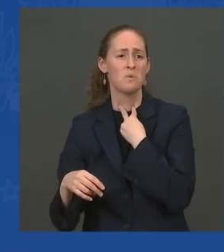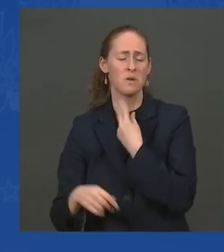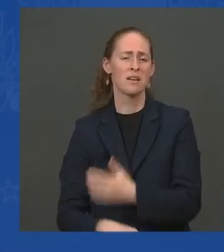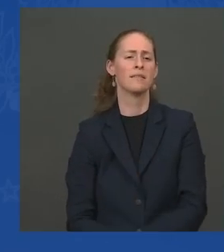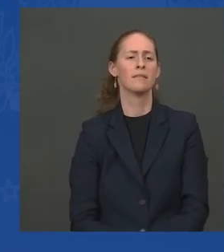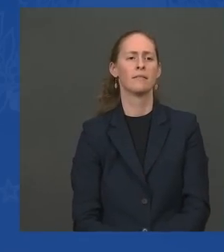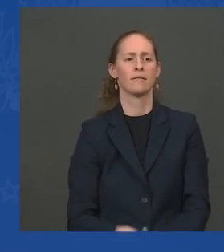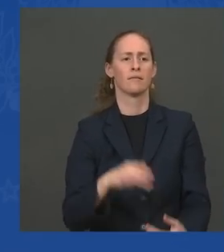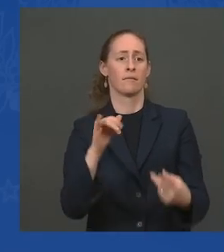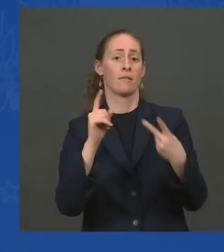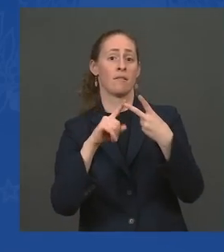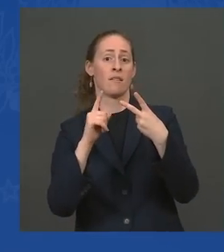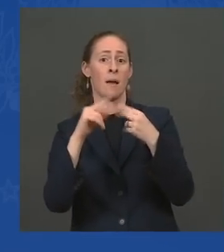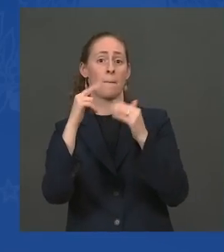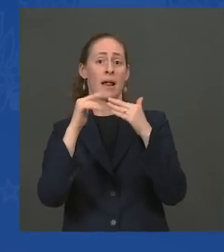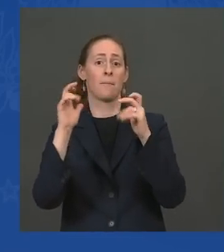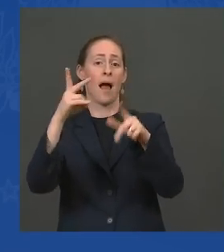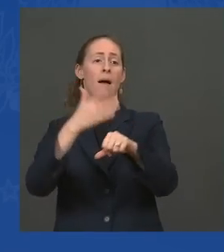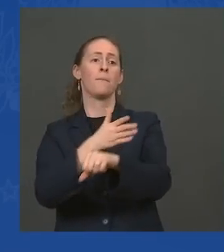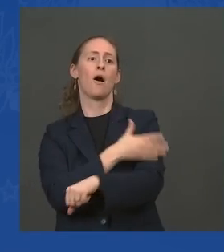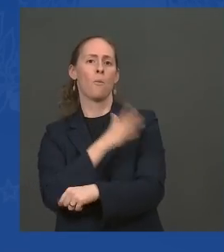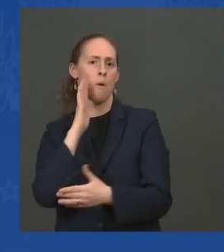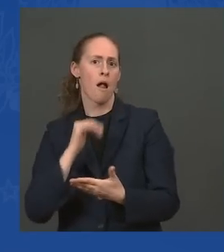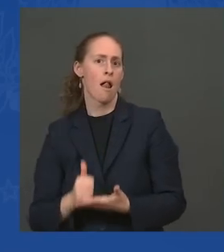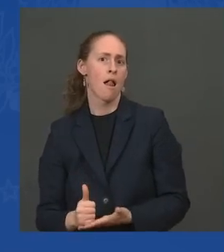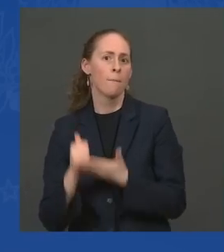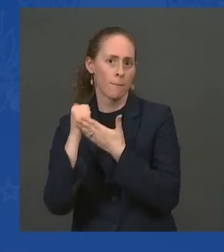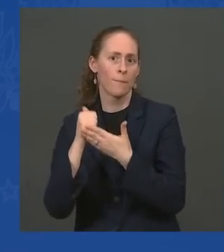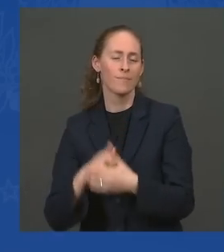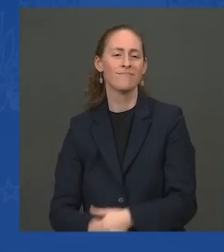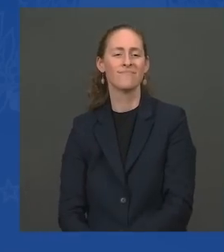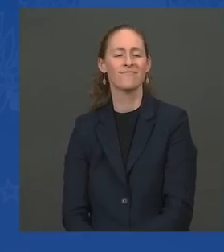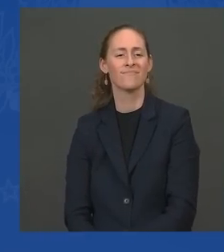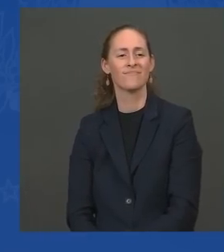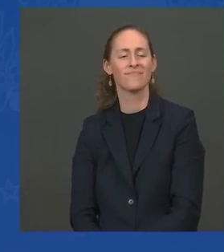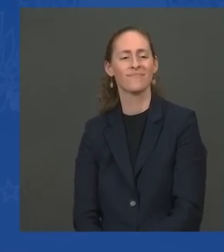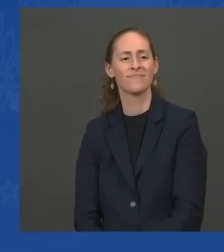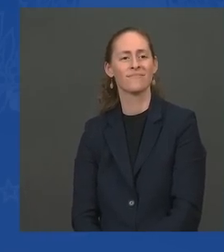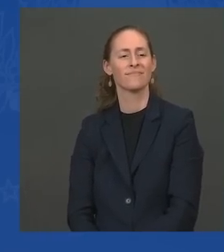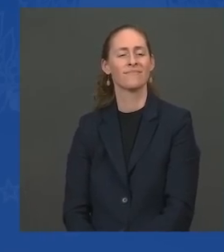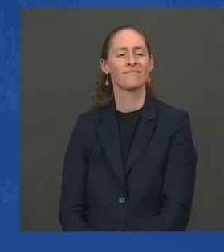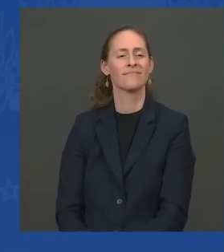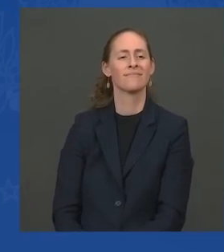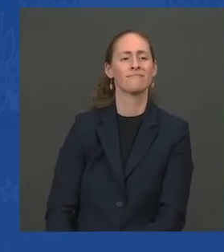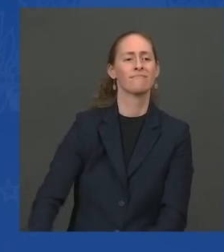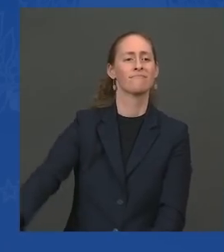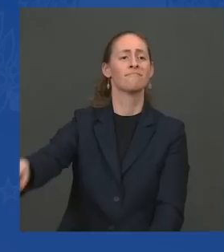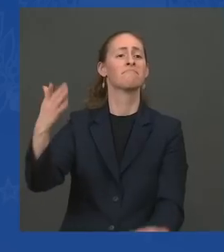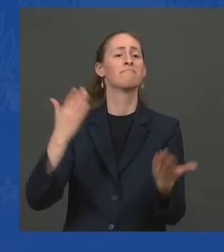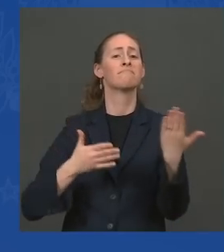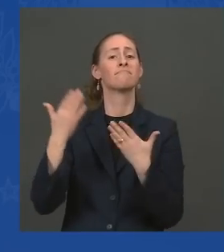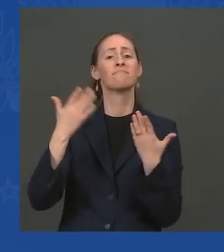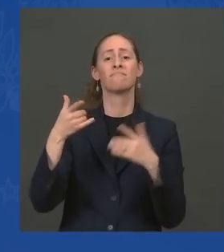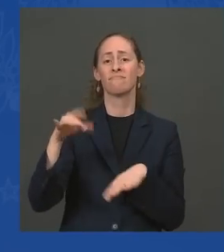If you're one of the millions of Americans who is paying around $1,000 a month for your insulin, for example, my Build Back Better plan